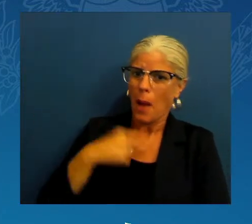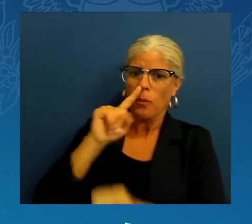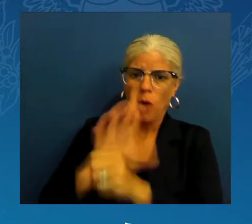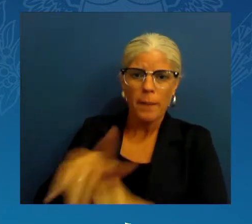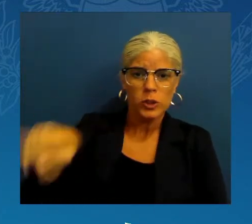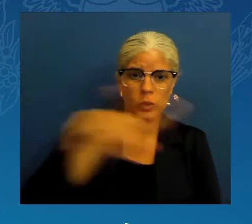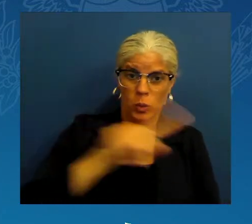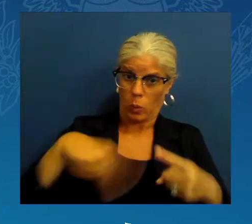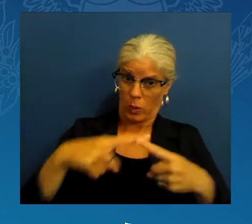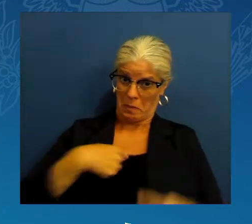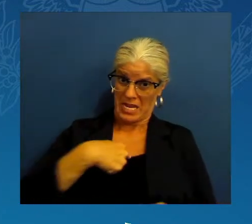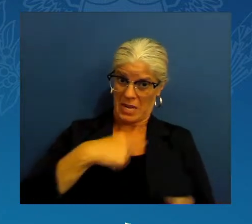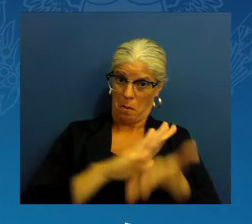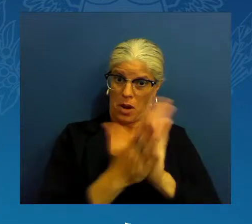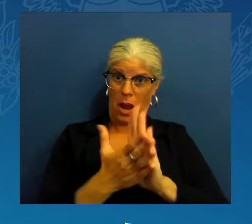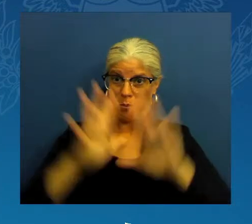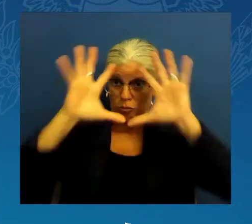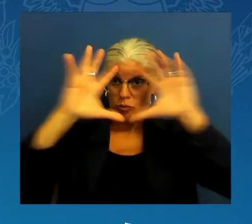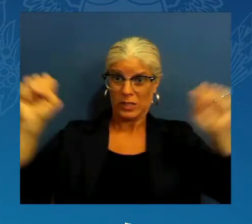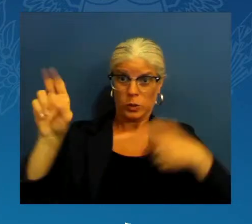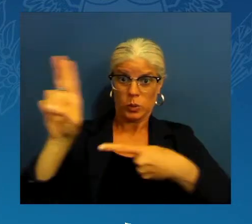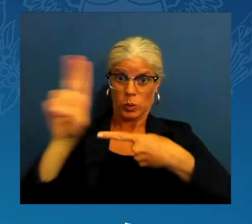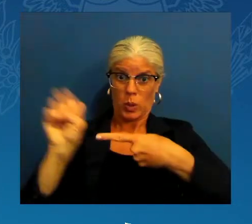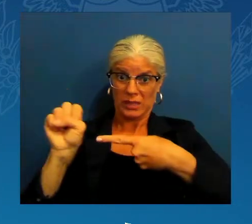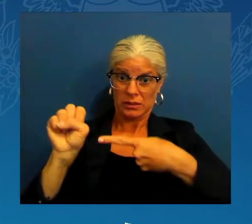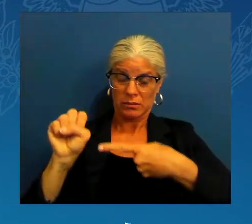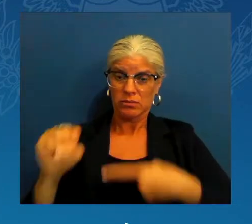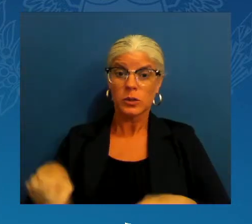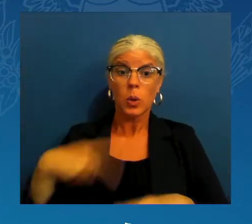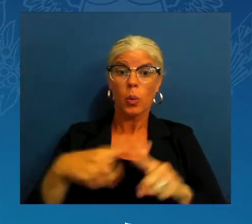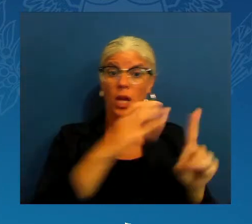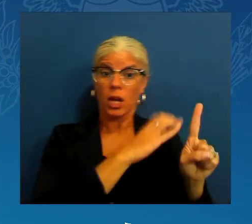to restore reproductive freedoms, I will sign it into law.